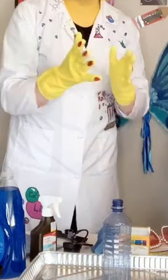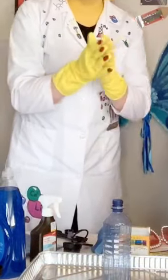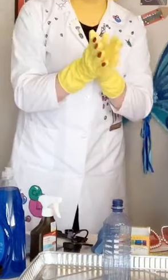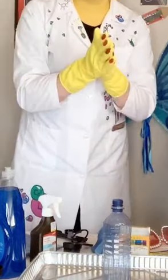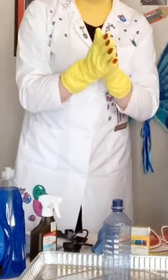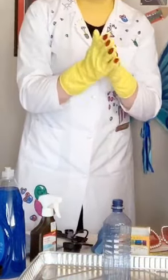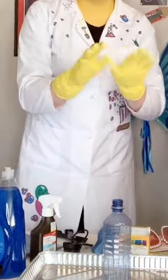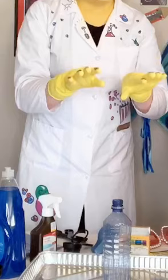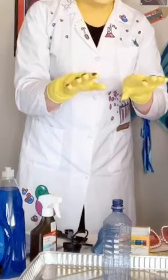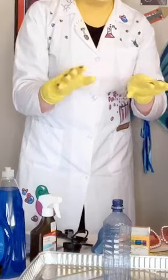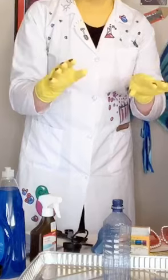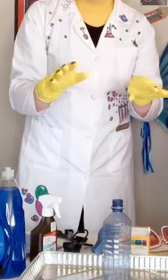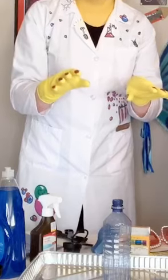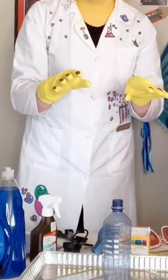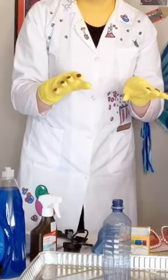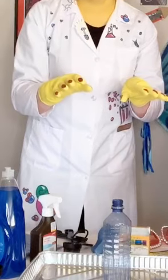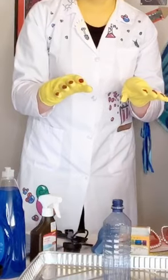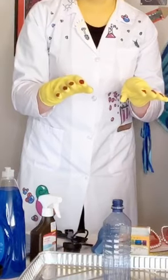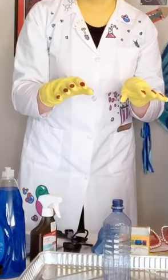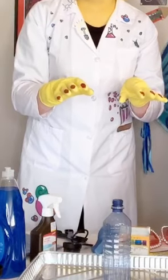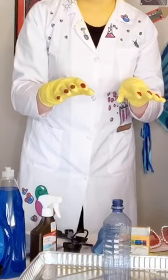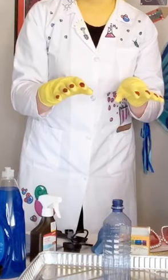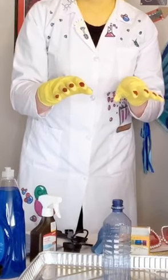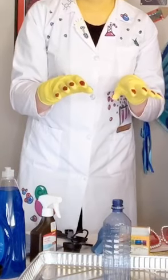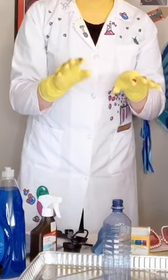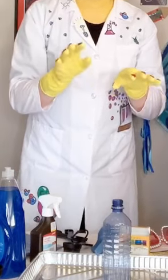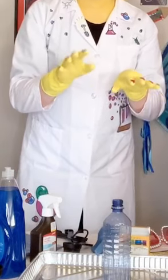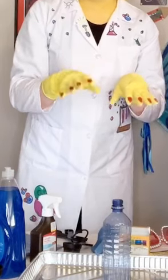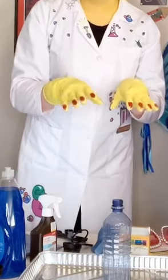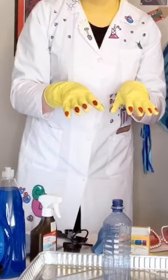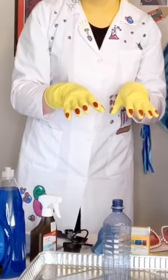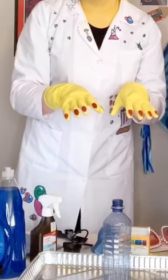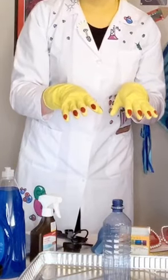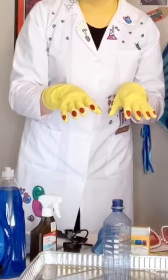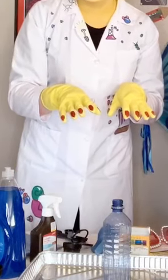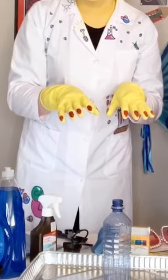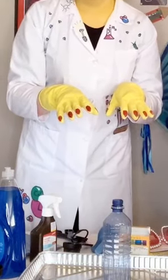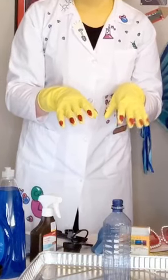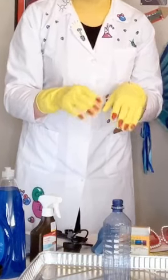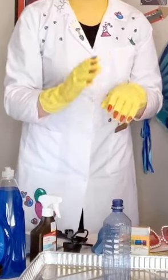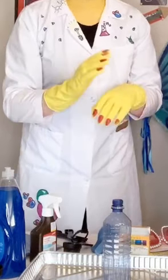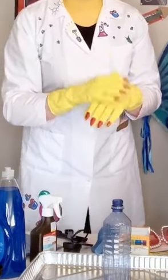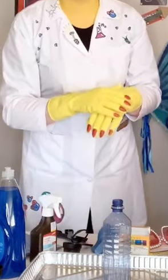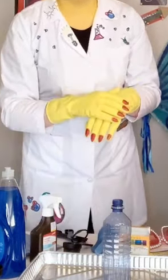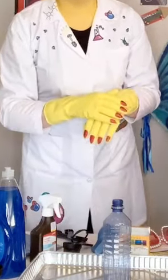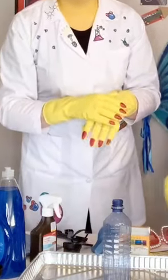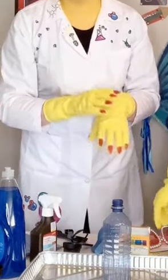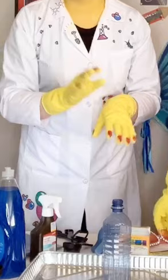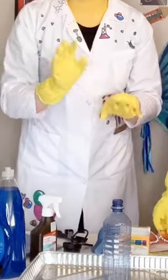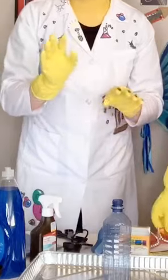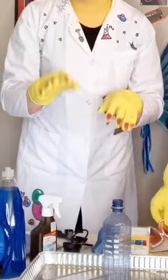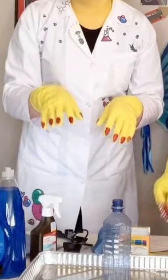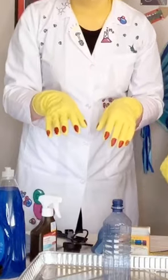keeps your hands safe, because we are going to be using some chemicals today. Nothing too crazy, but we do need to make